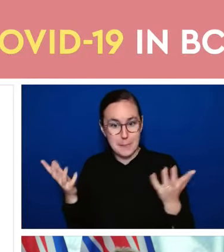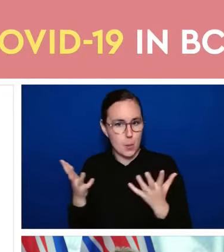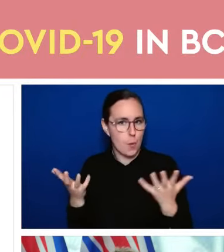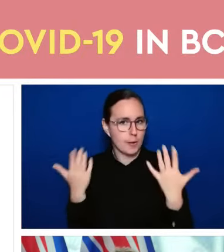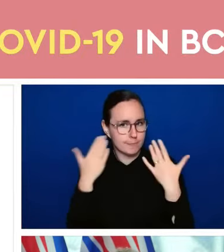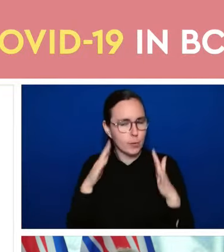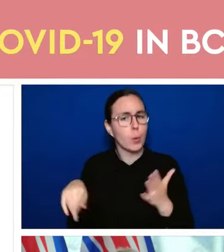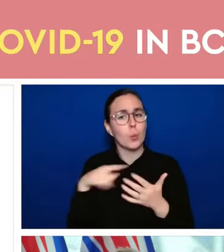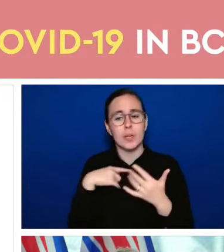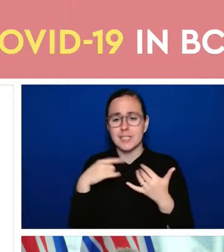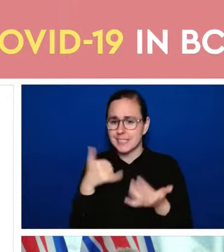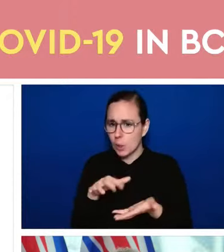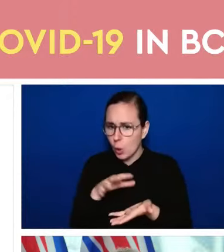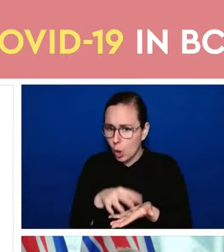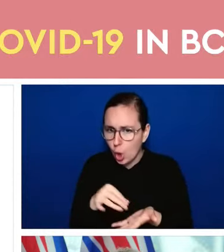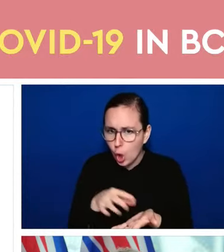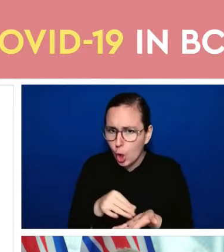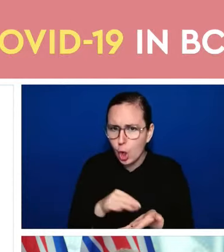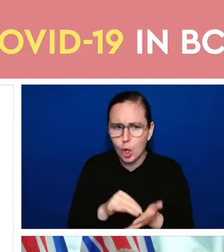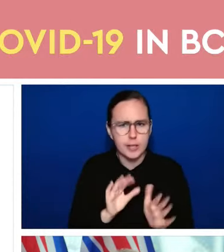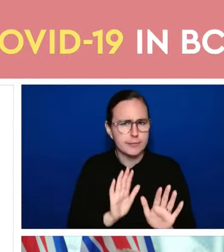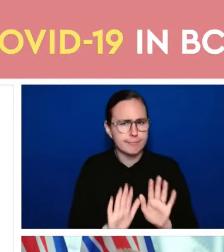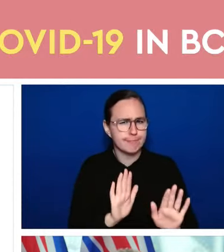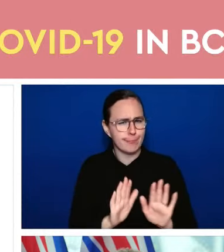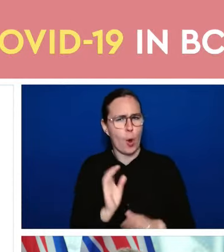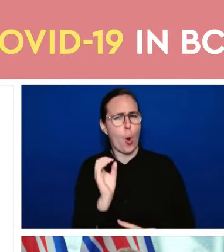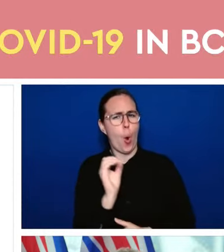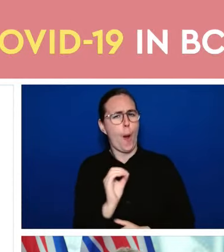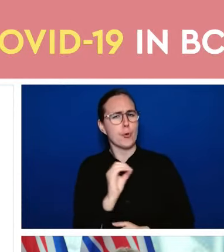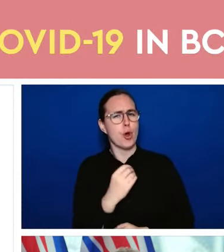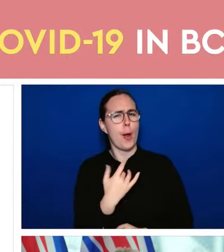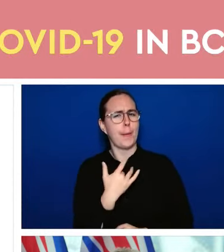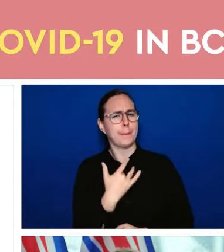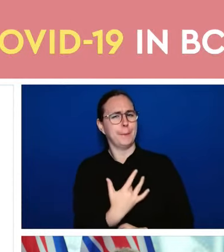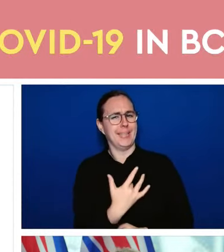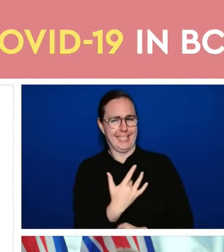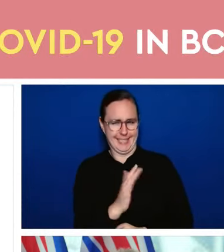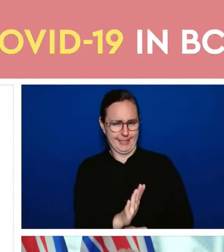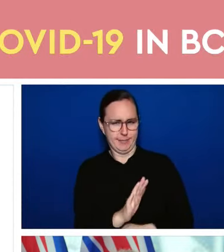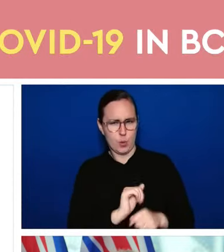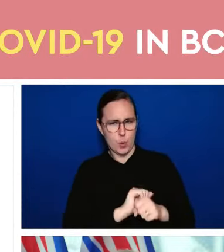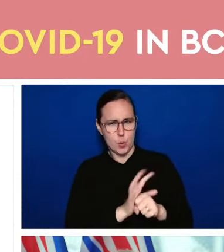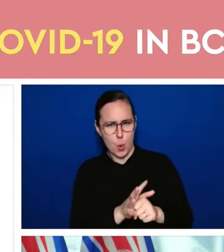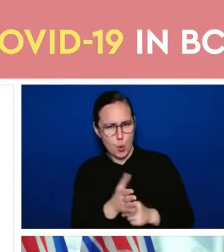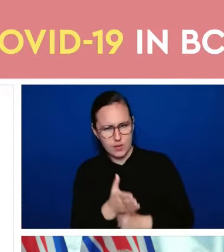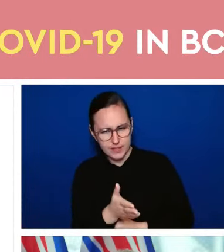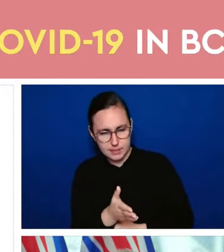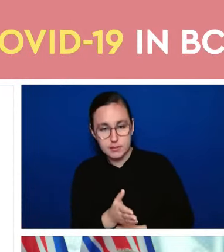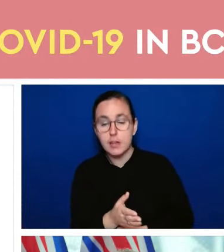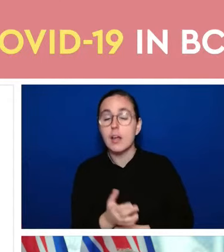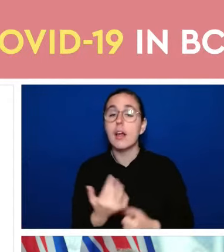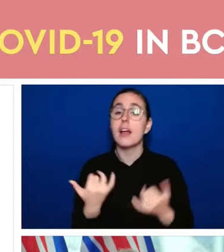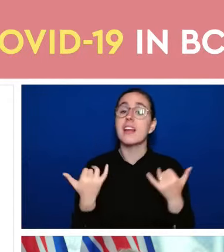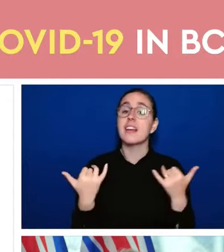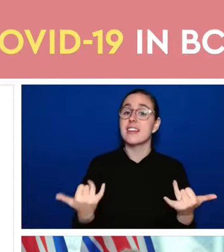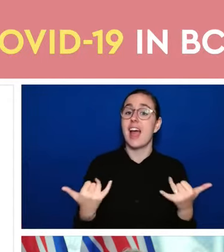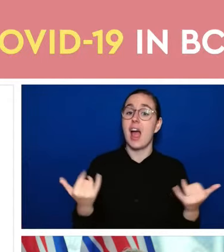that so when variance arise and the very unlikely now. Given the evolutionary pressures that